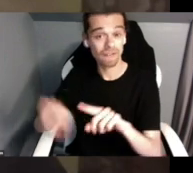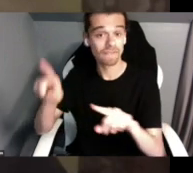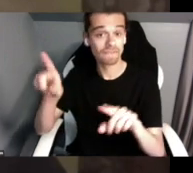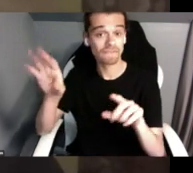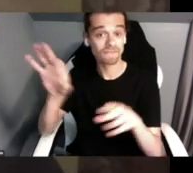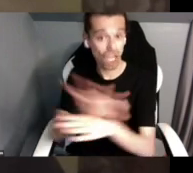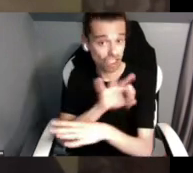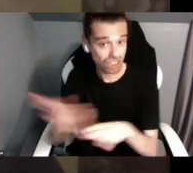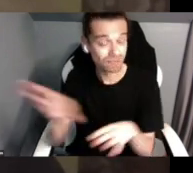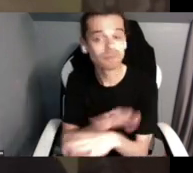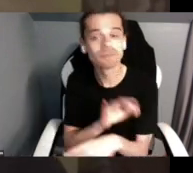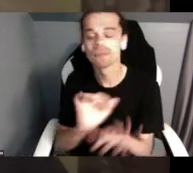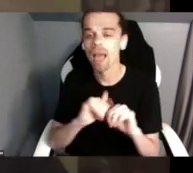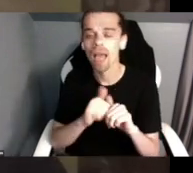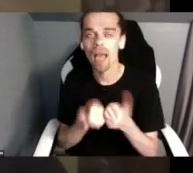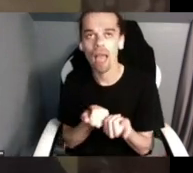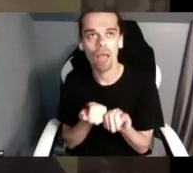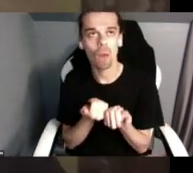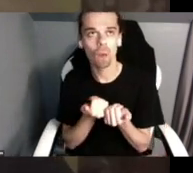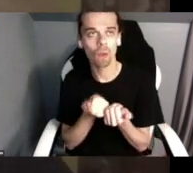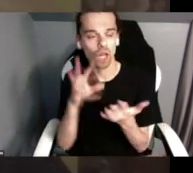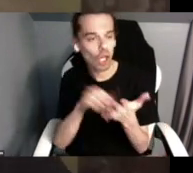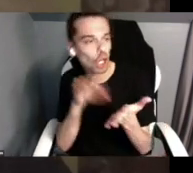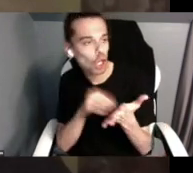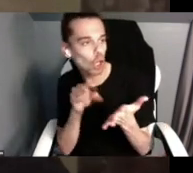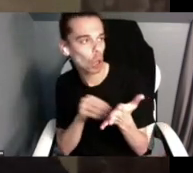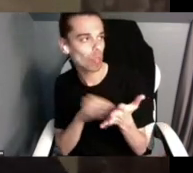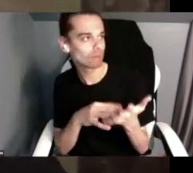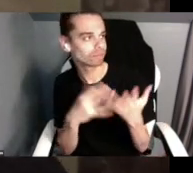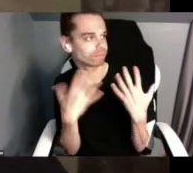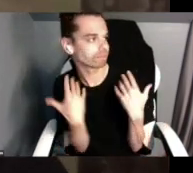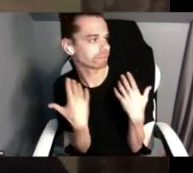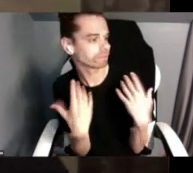Learn to survive different types of disasters.